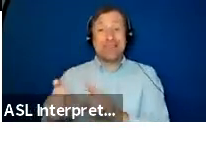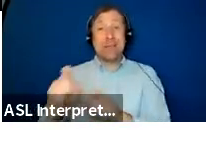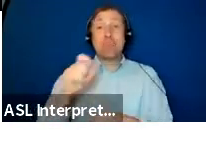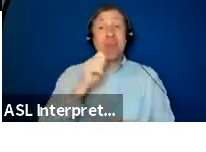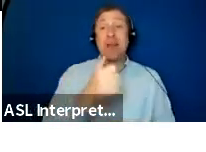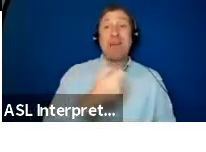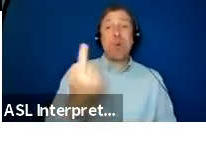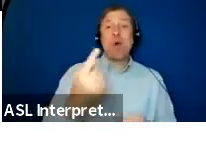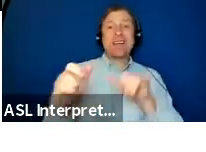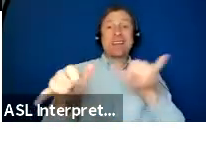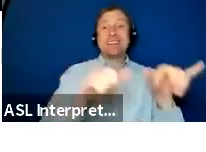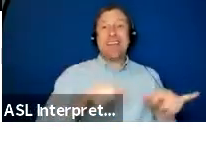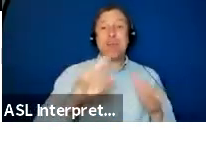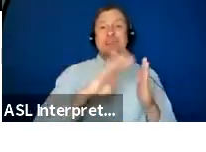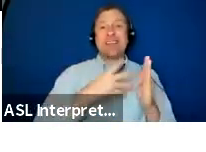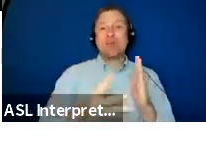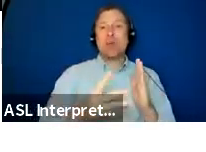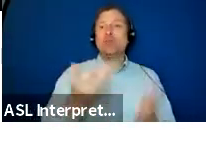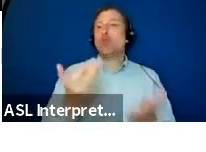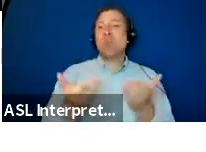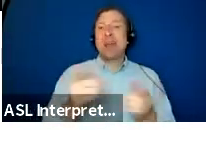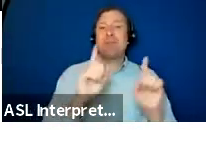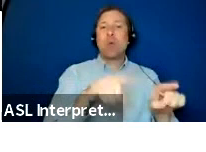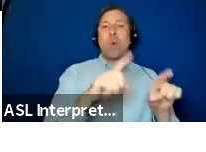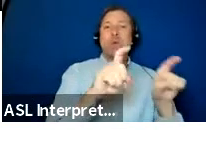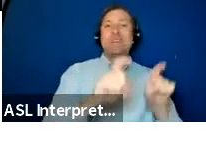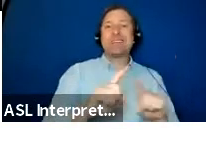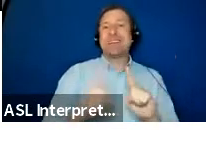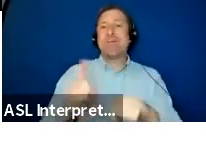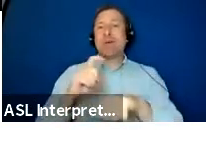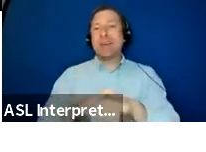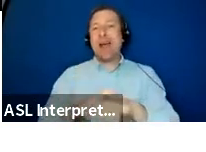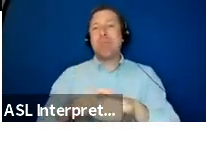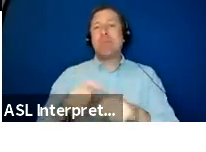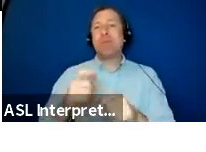So you may be instructed to report at other times for testing and at other locations as well,